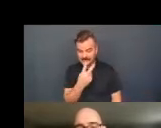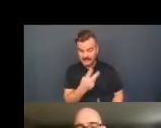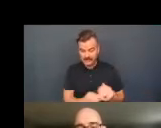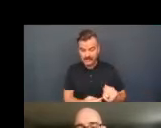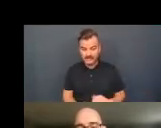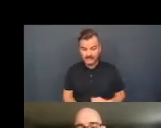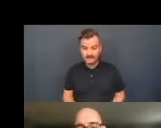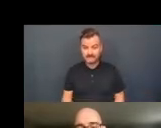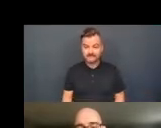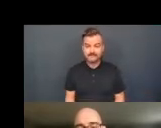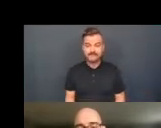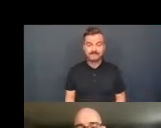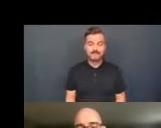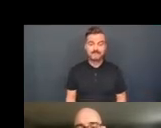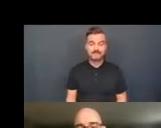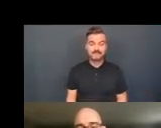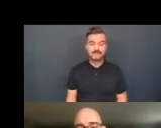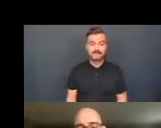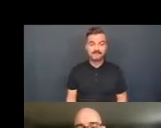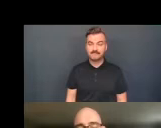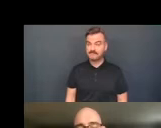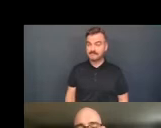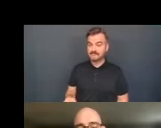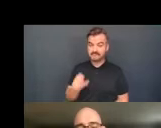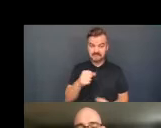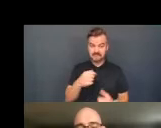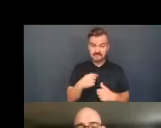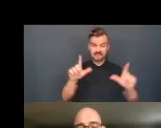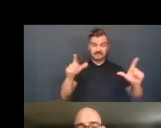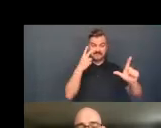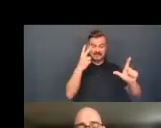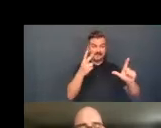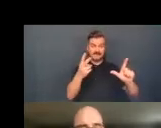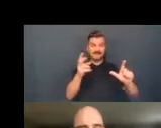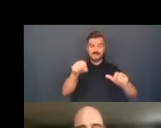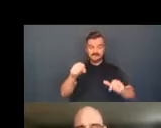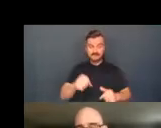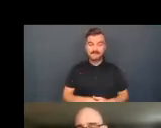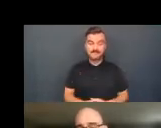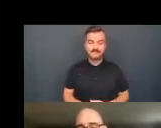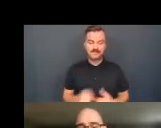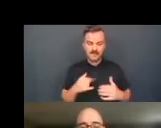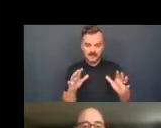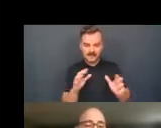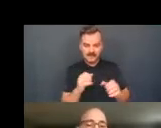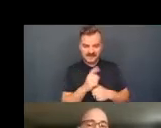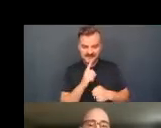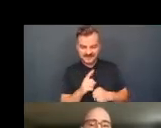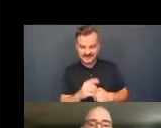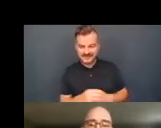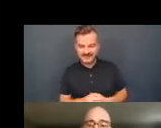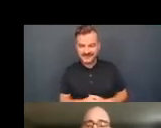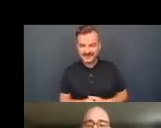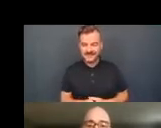16:13:38 According to my screen that is also a yes. Okay, I just wanted to make sure I'm